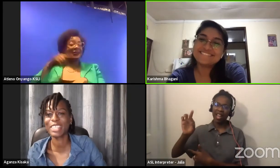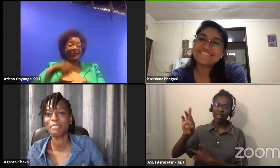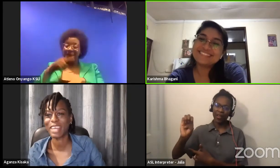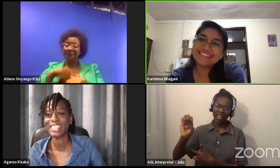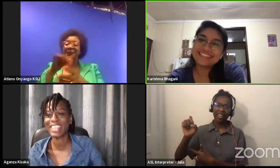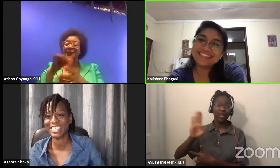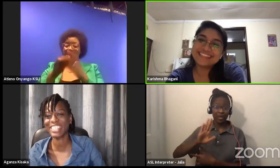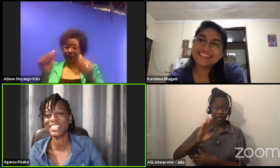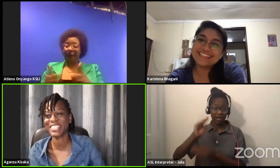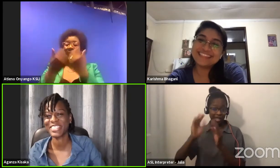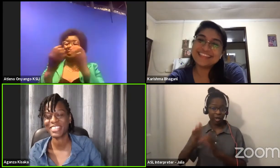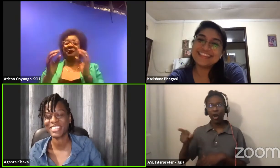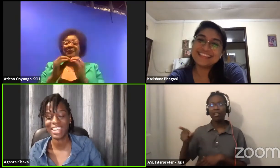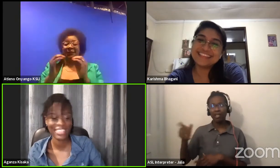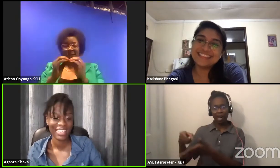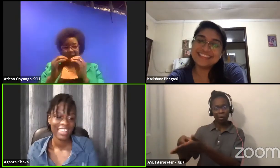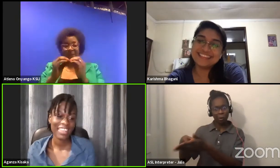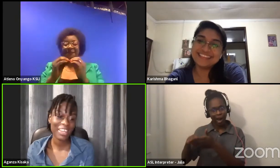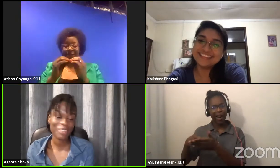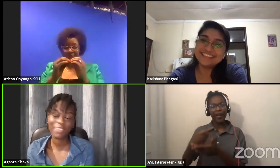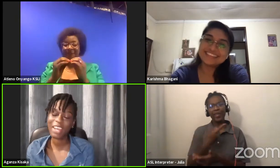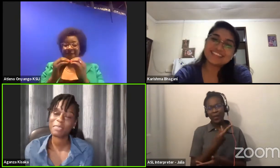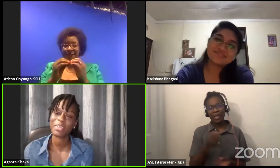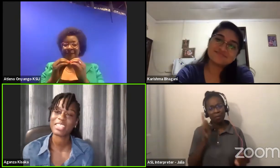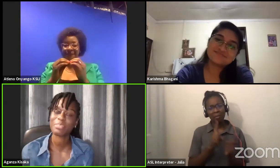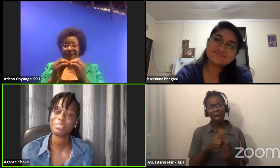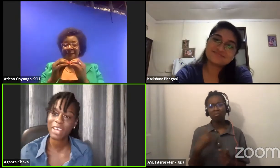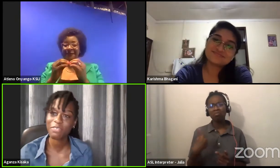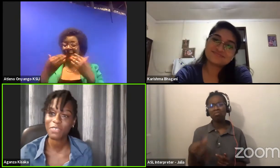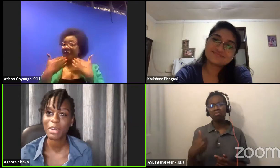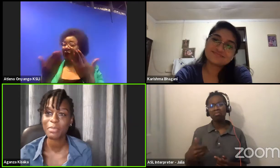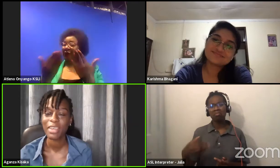she mandated you to do that. Thank you for having me on this platform